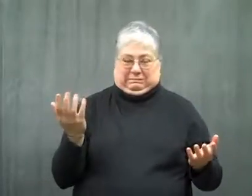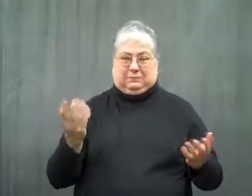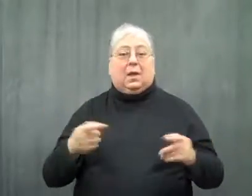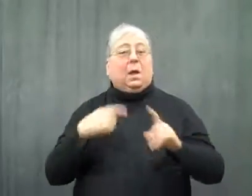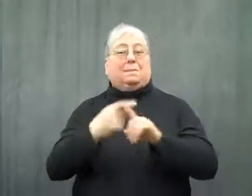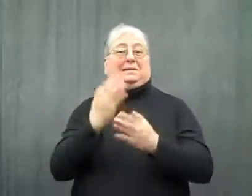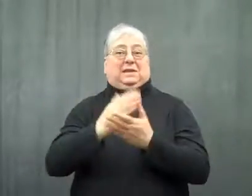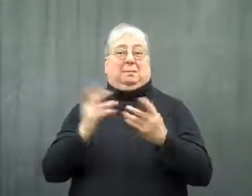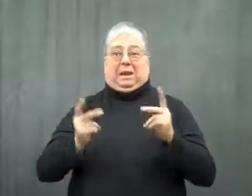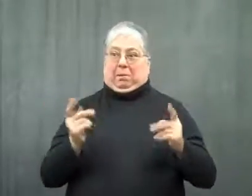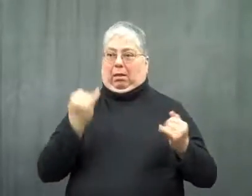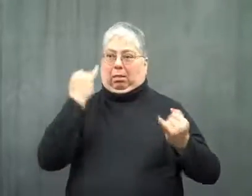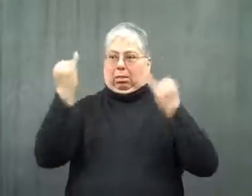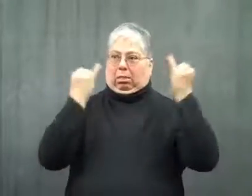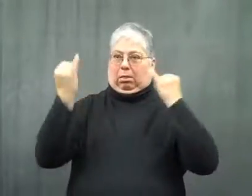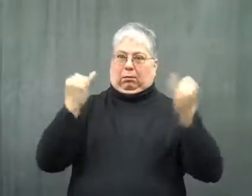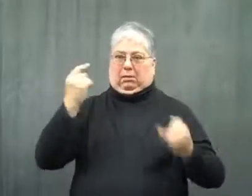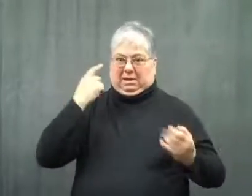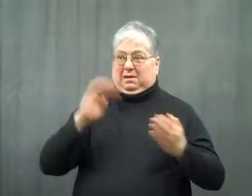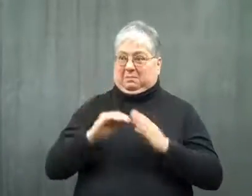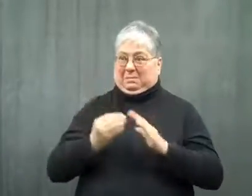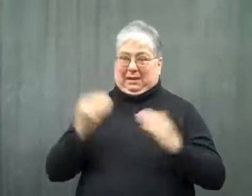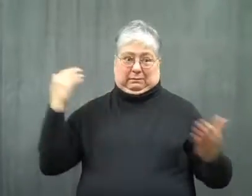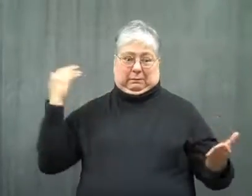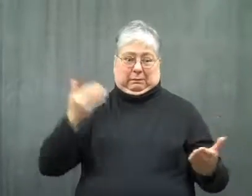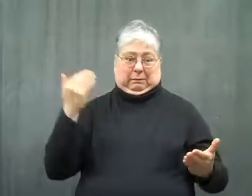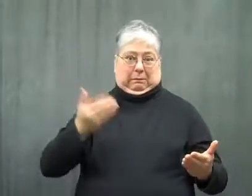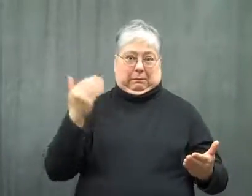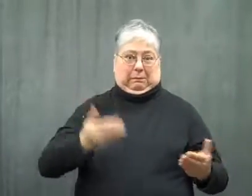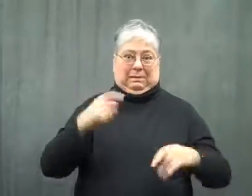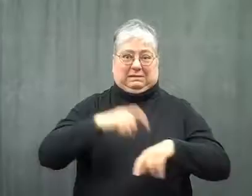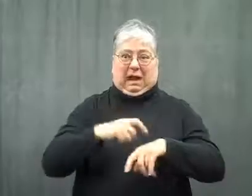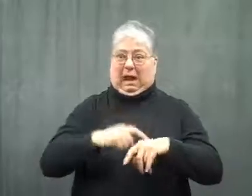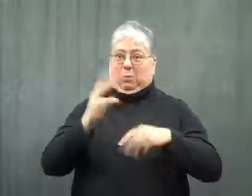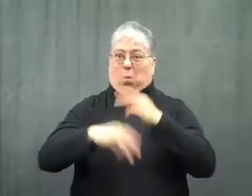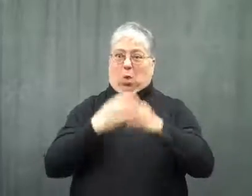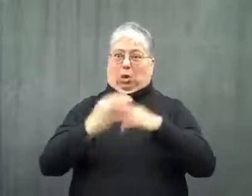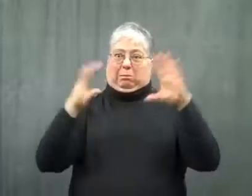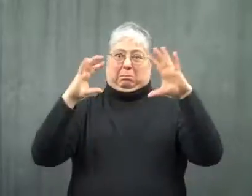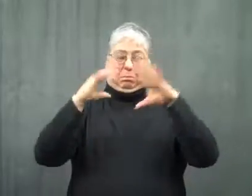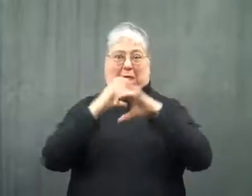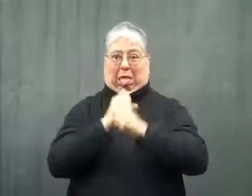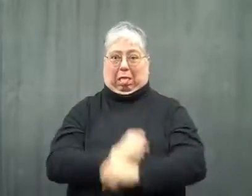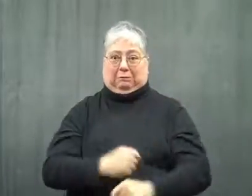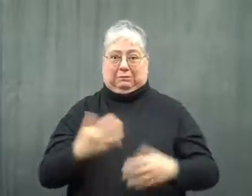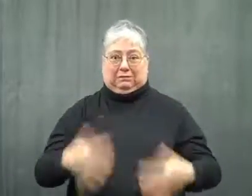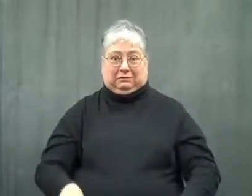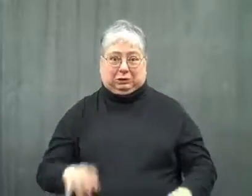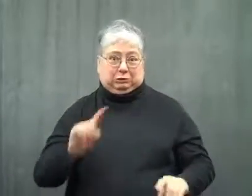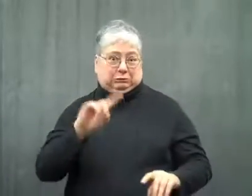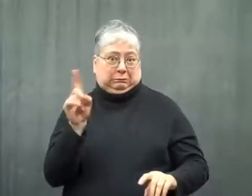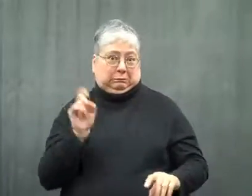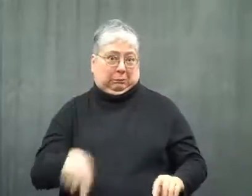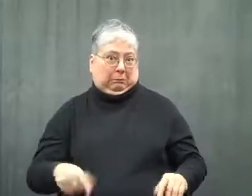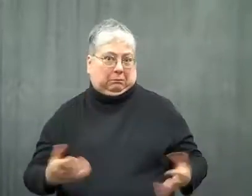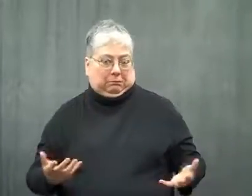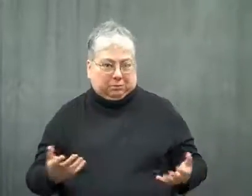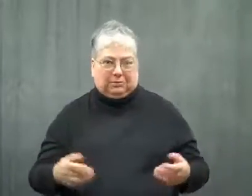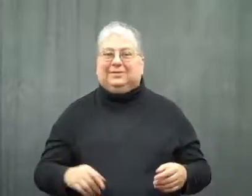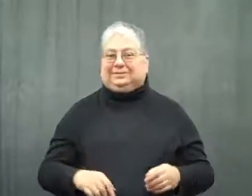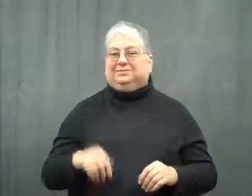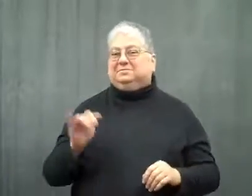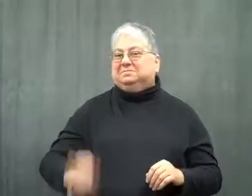Some people even think it's a sign the world is coming to an end.